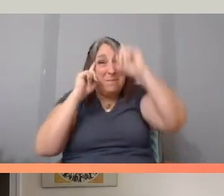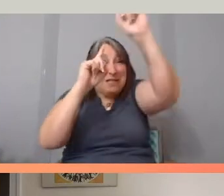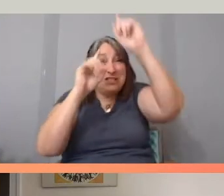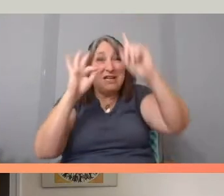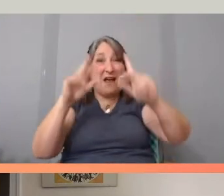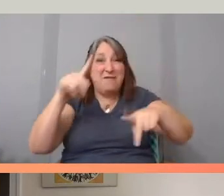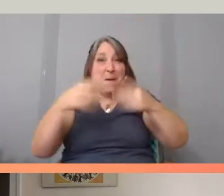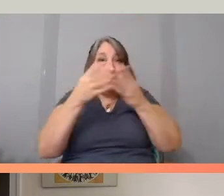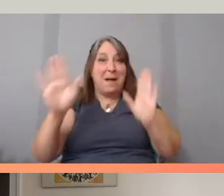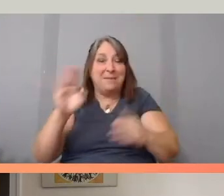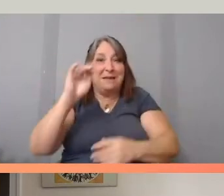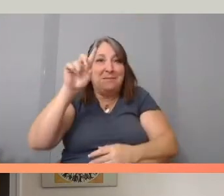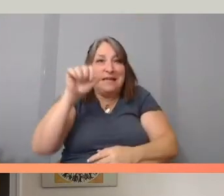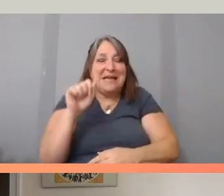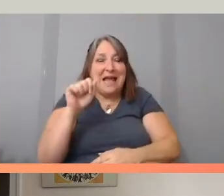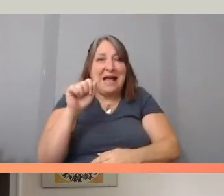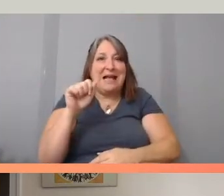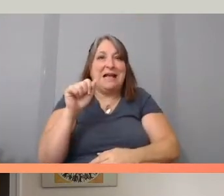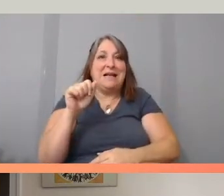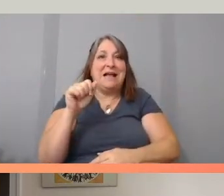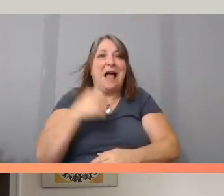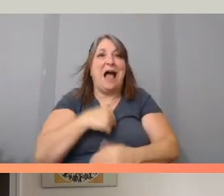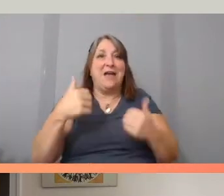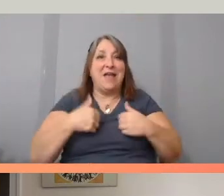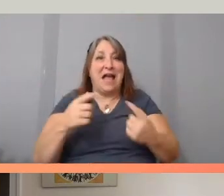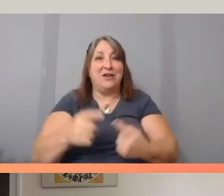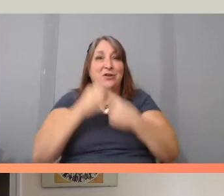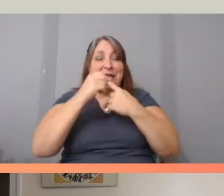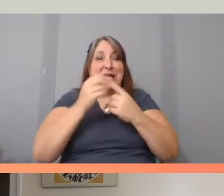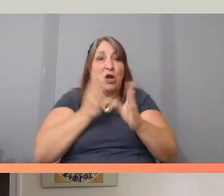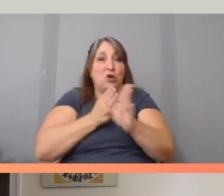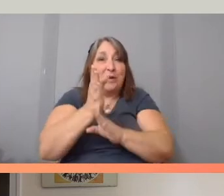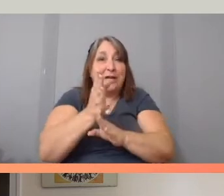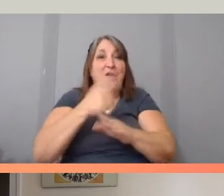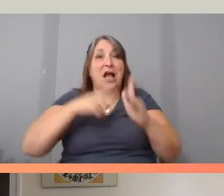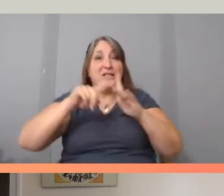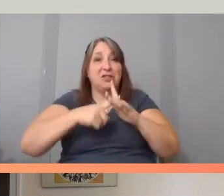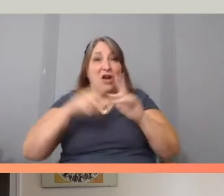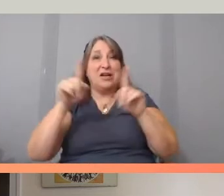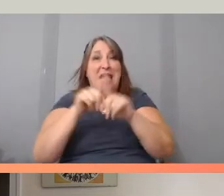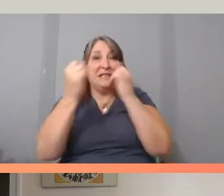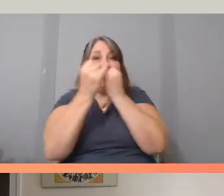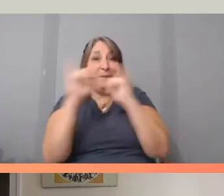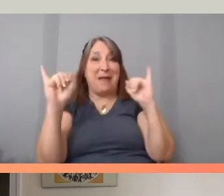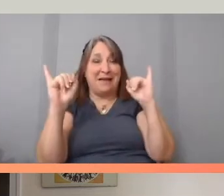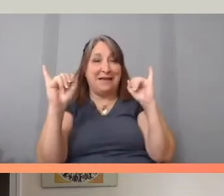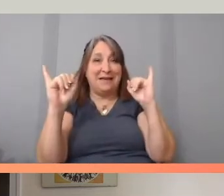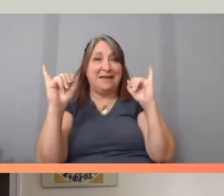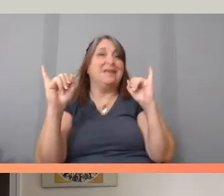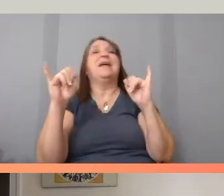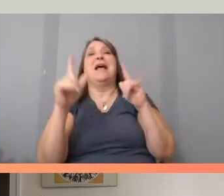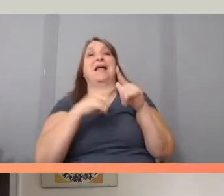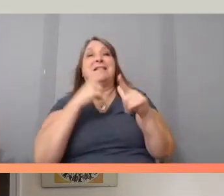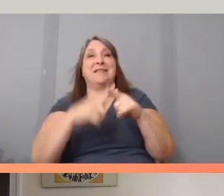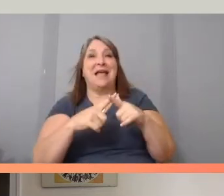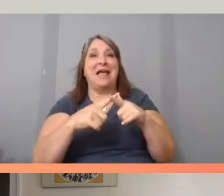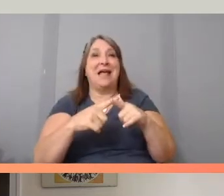And, you know, I think I've had a unique career like starting as an independent and getting, I had a residency at a station.